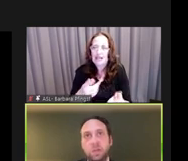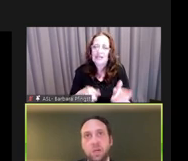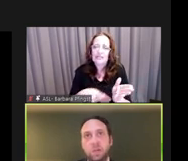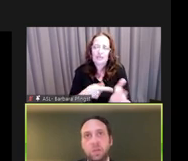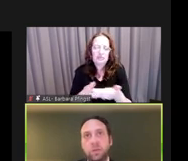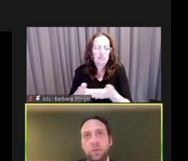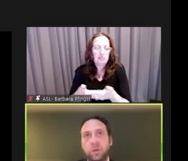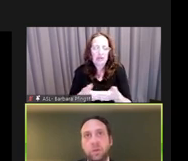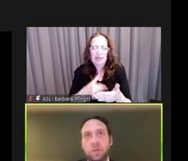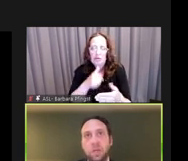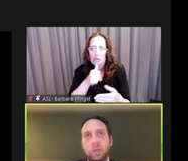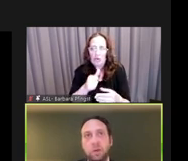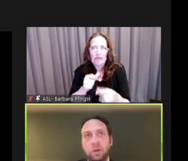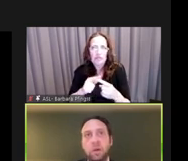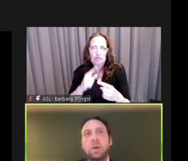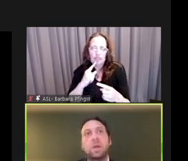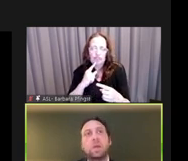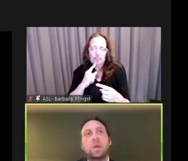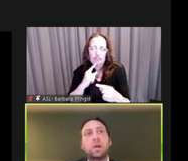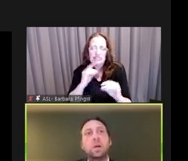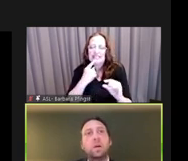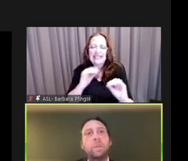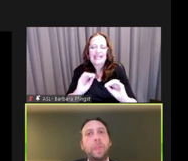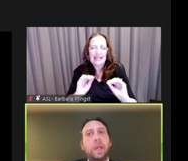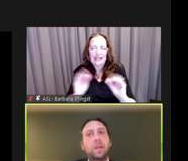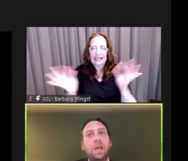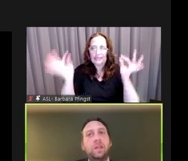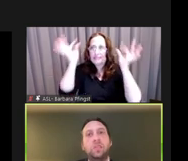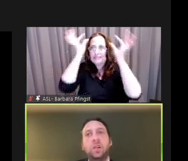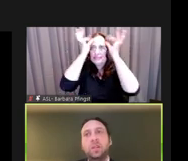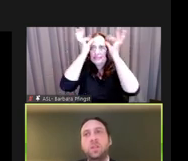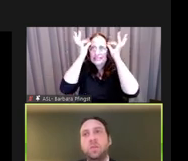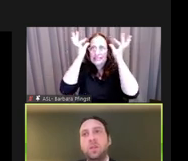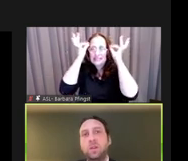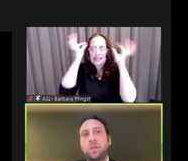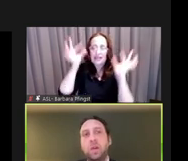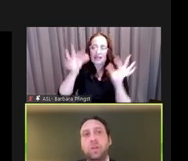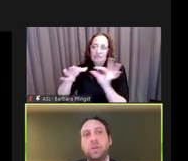or commonly referred to as an ABR, and then as the child gets a little bit older, we're able